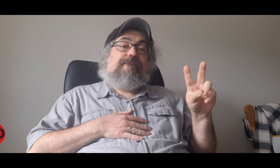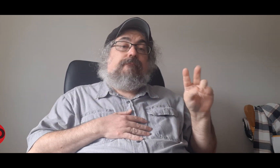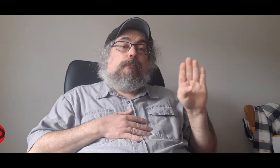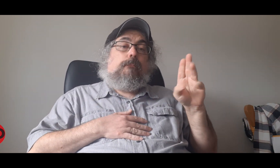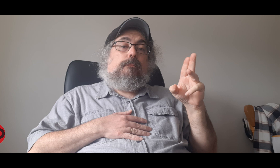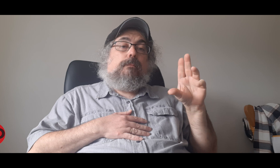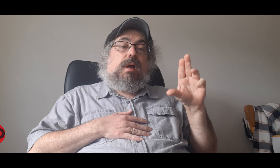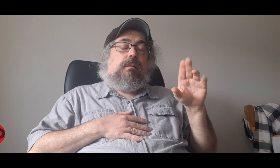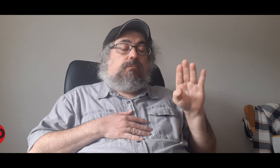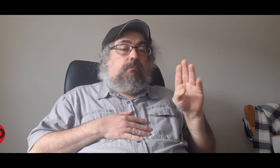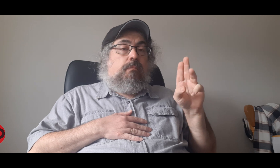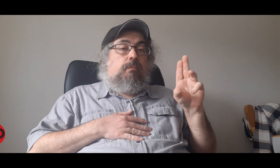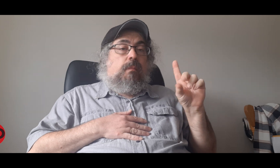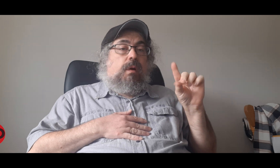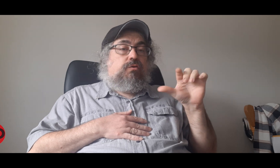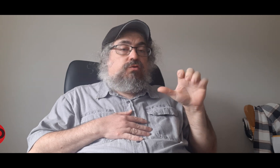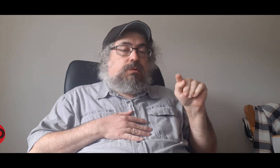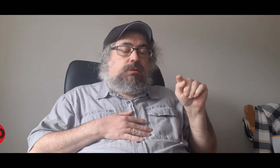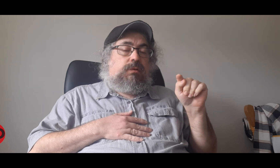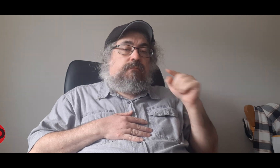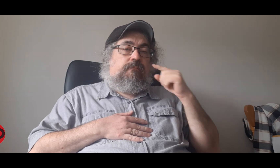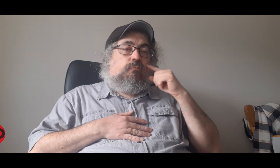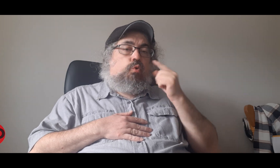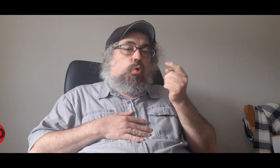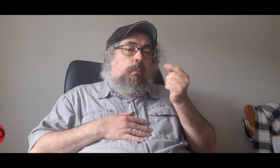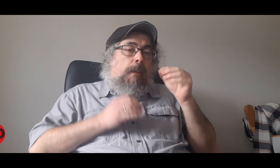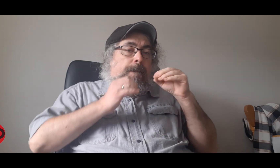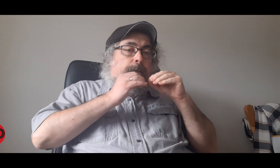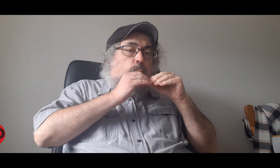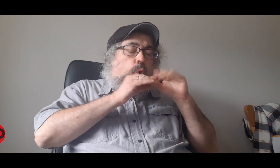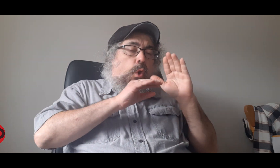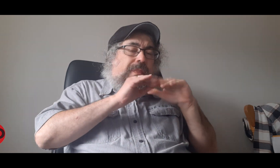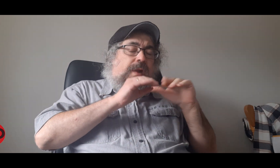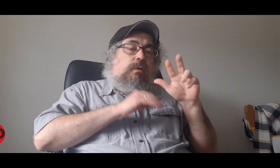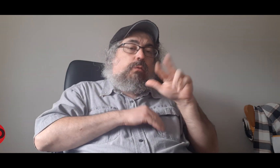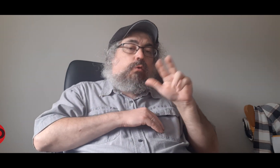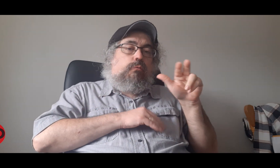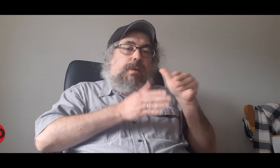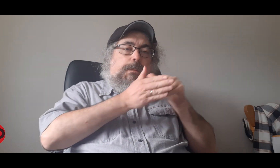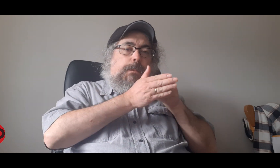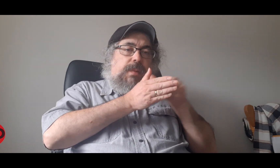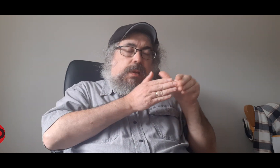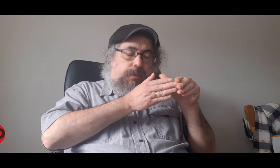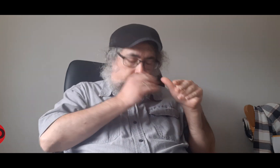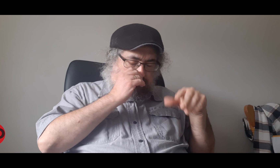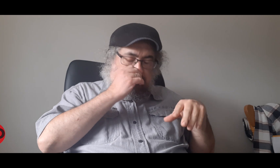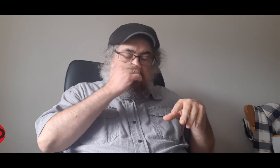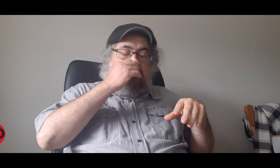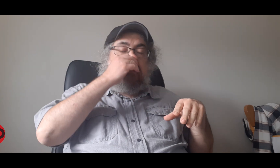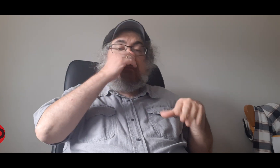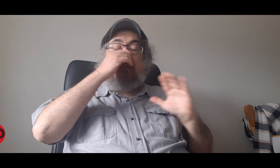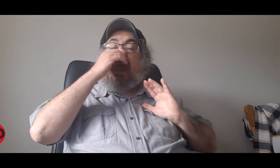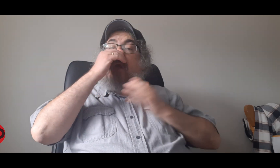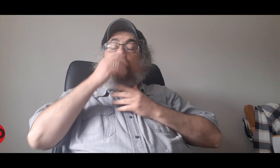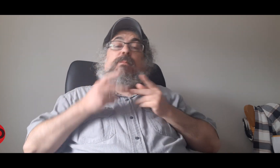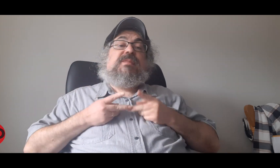for a little over $33 million. Our position is... do we support